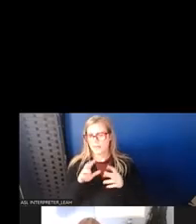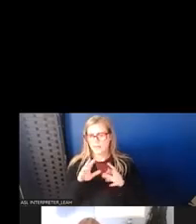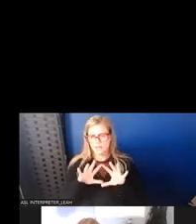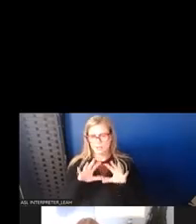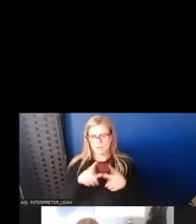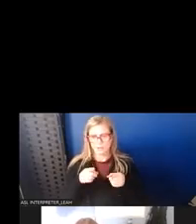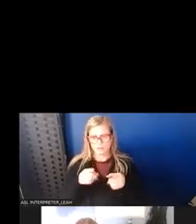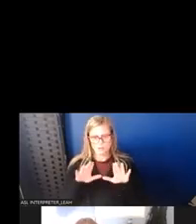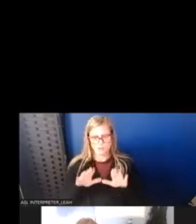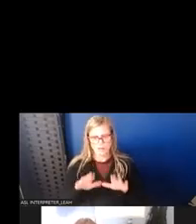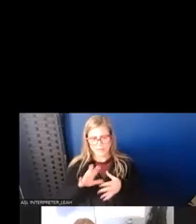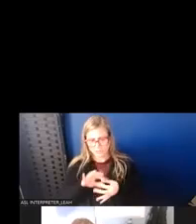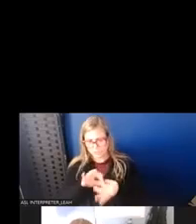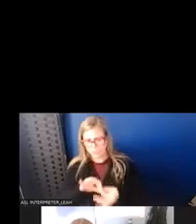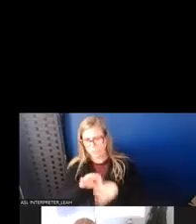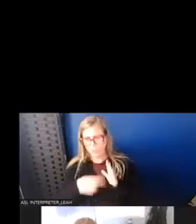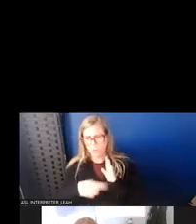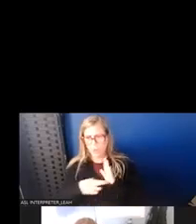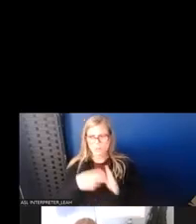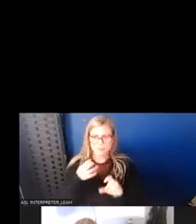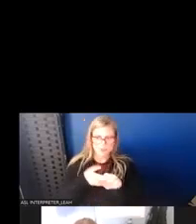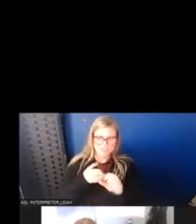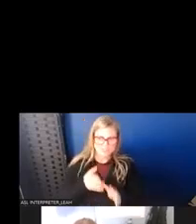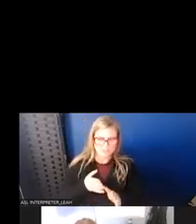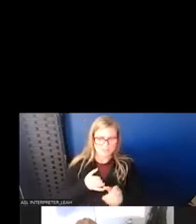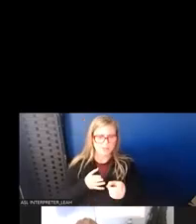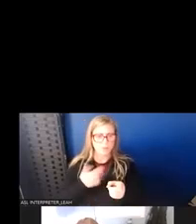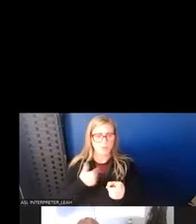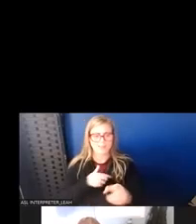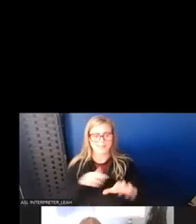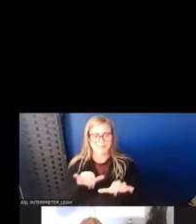We did this over three years and it's mostly wide group.